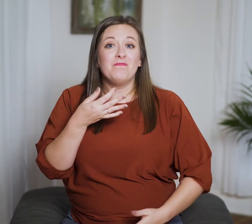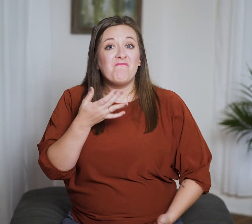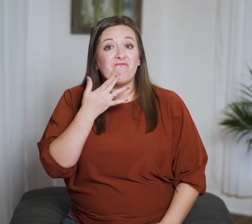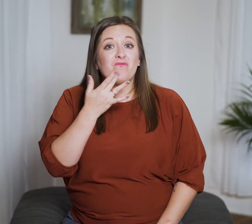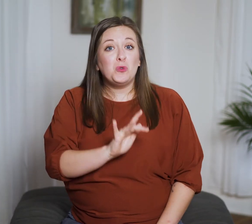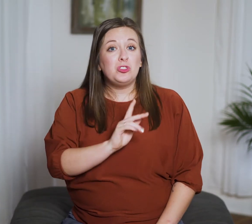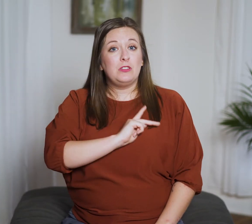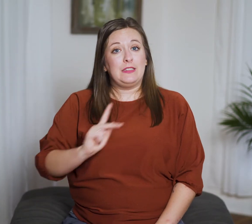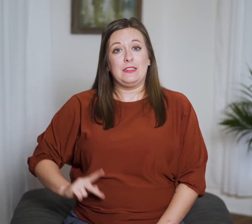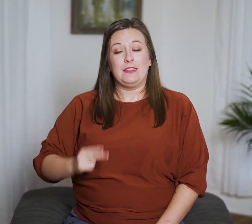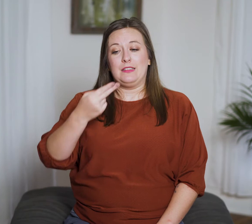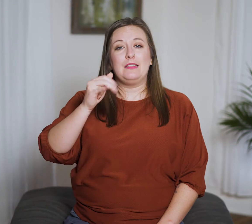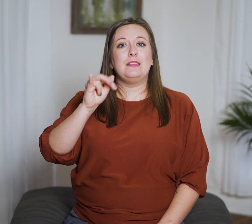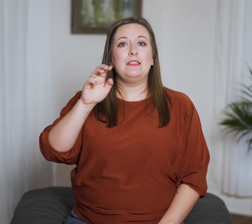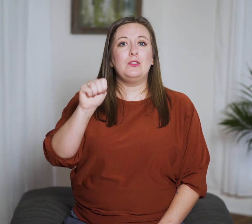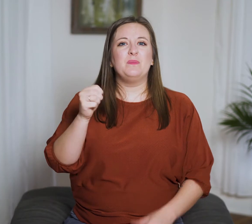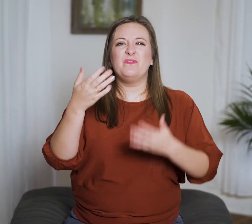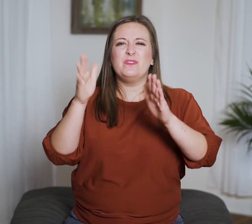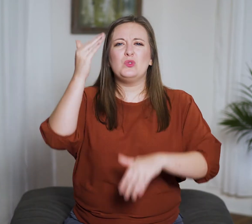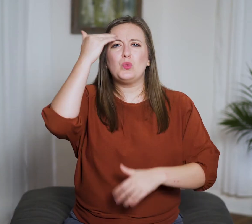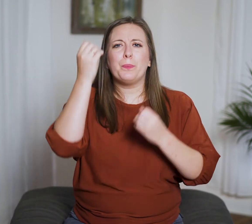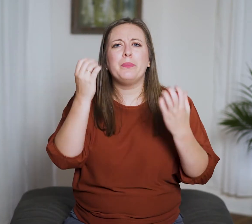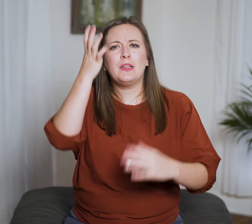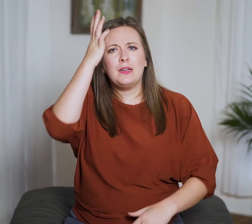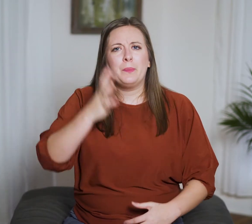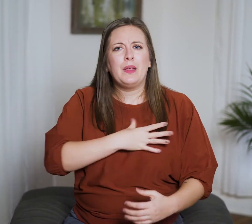Fortunately, King Hiram knows a lot of men